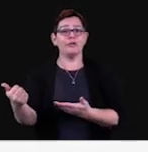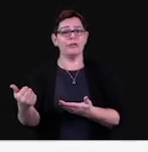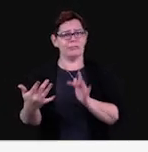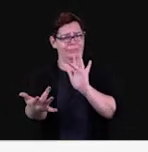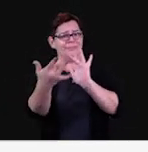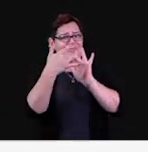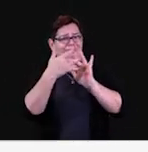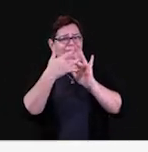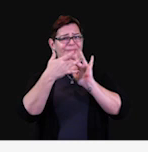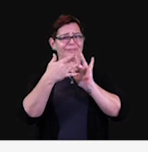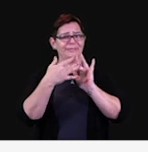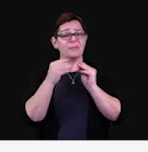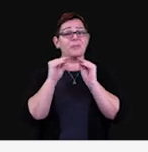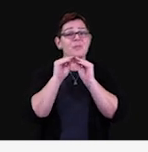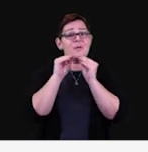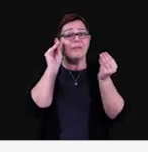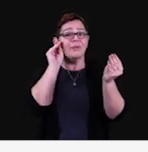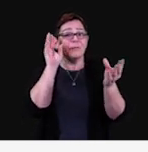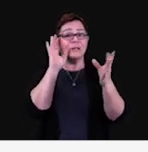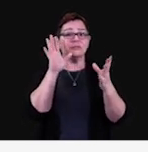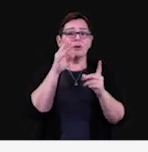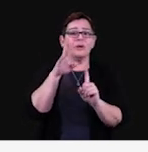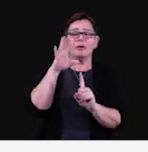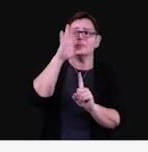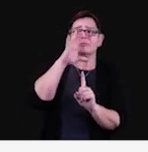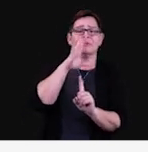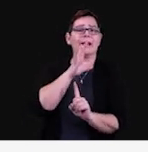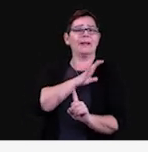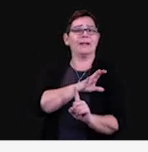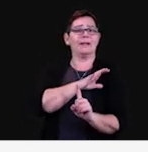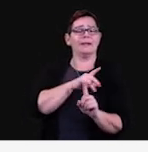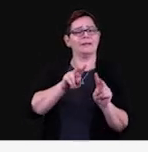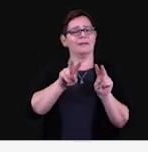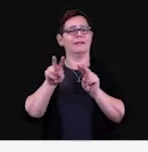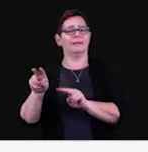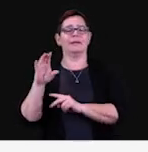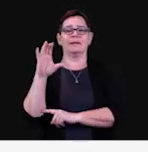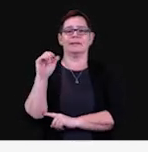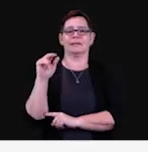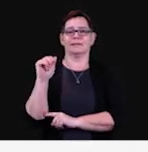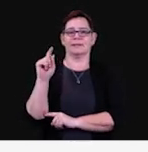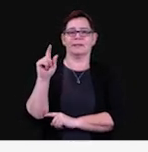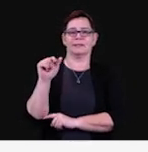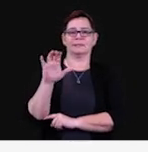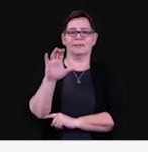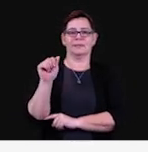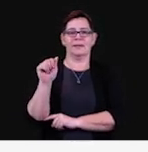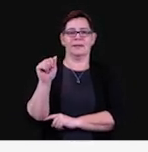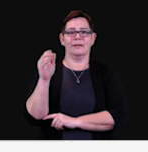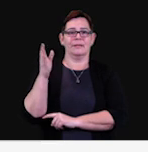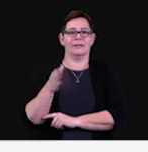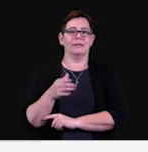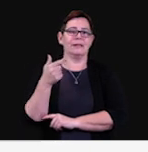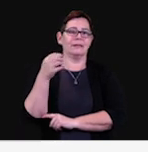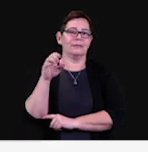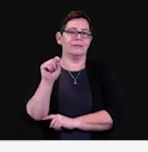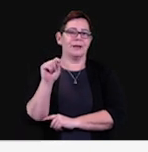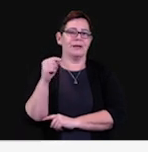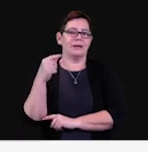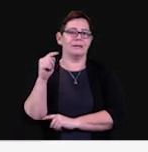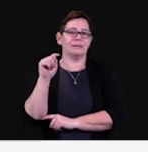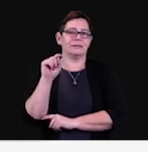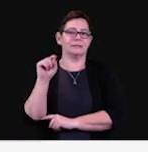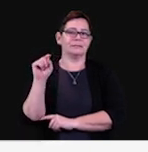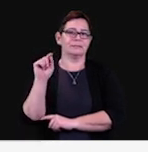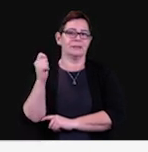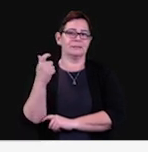For more information or to find a clinic, go to canada.ca/get-tax-help.